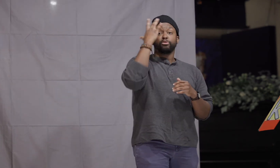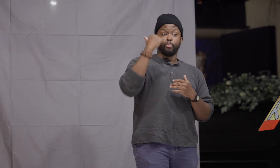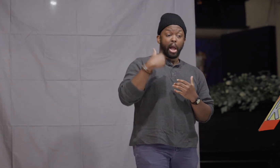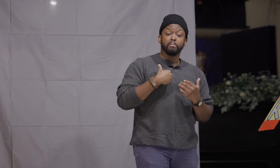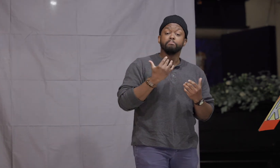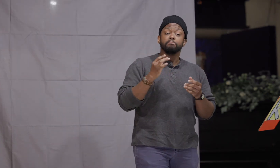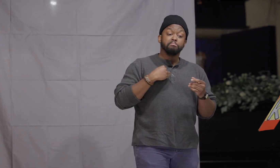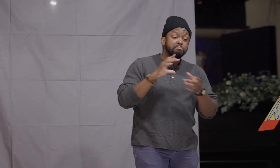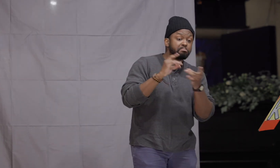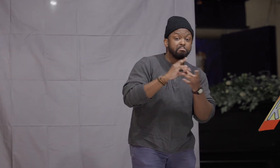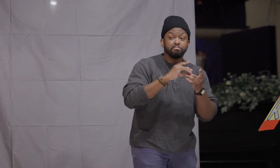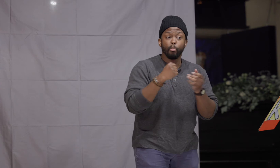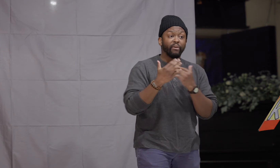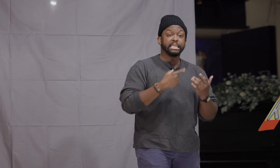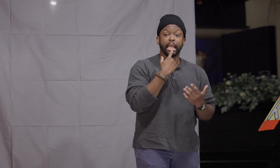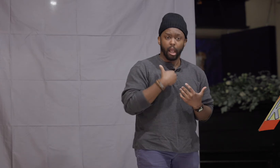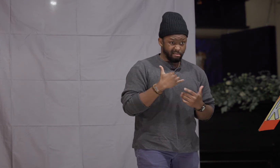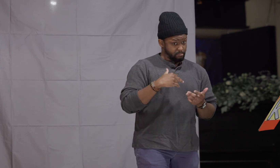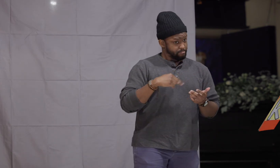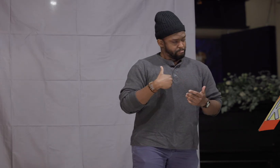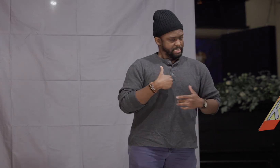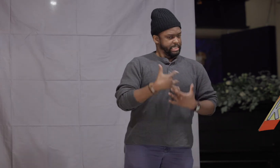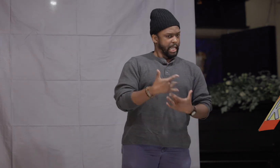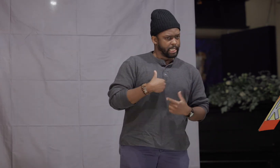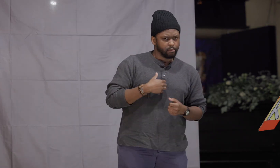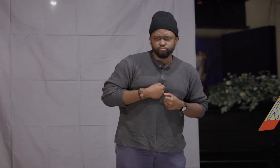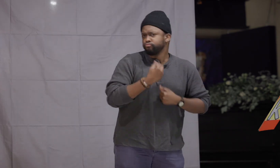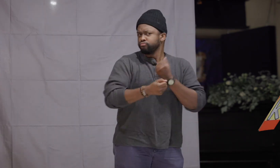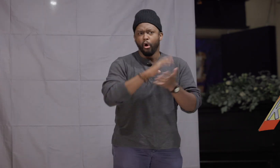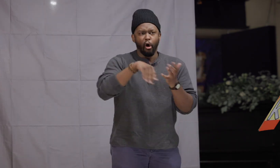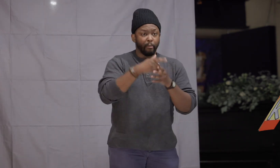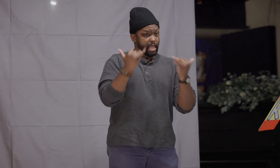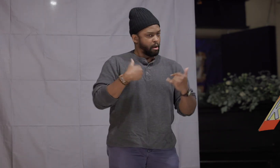Before, I'd share my opinion on these topics with whoever would watch.